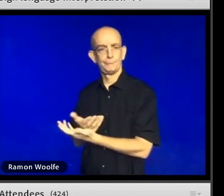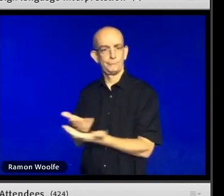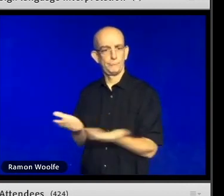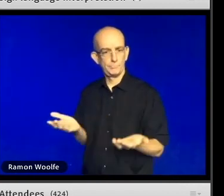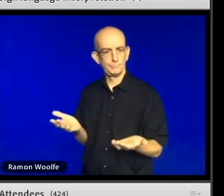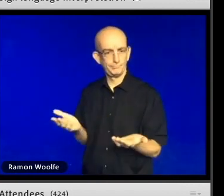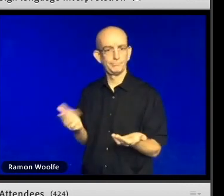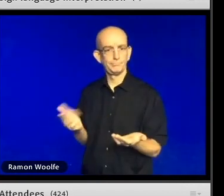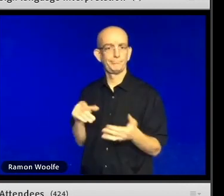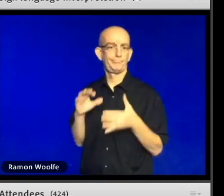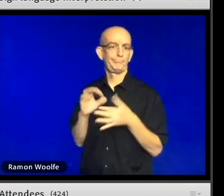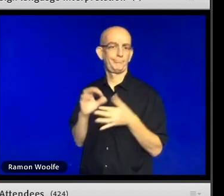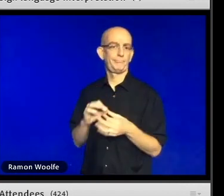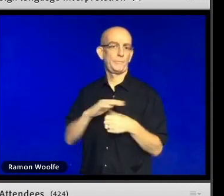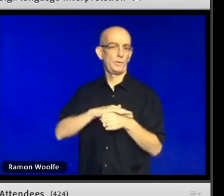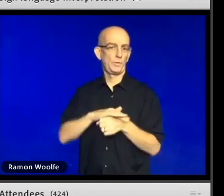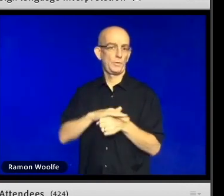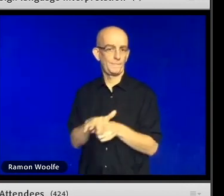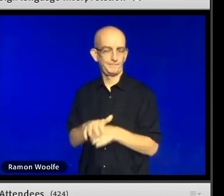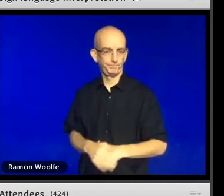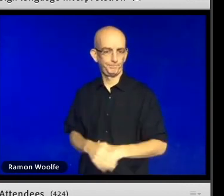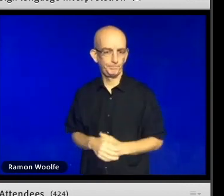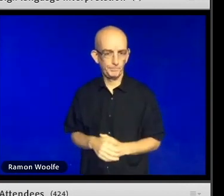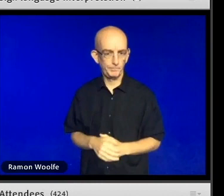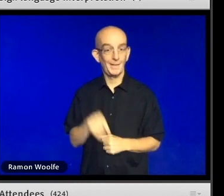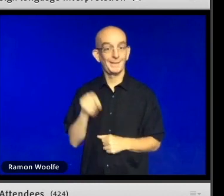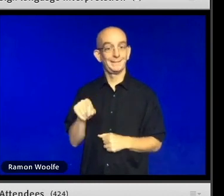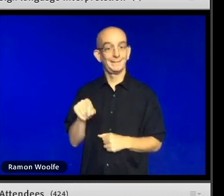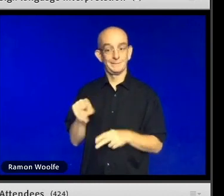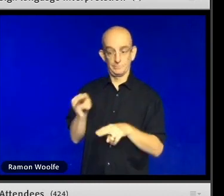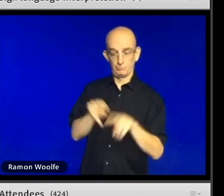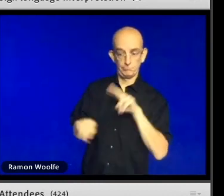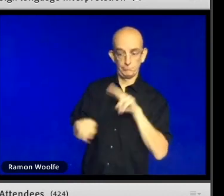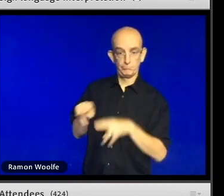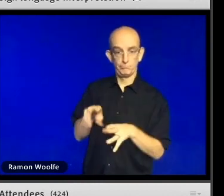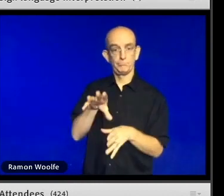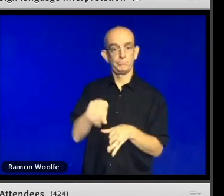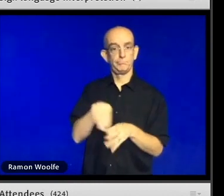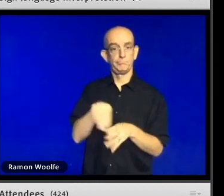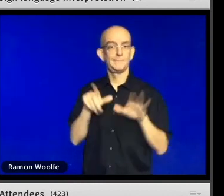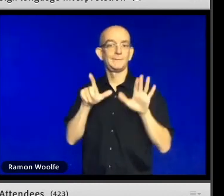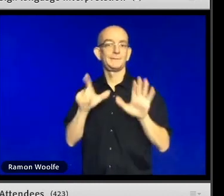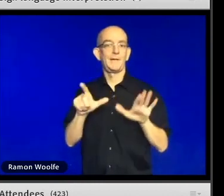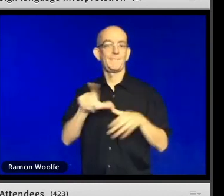groups are online just using platforms or maybe accessible. The platforms and also including